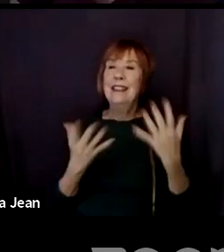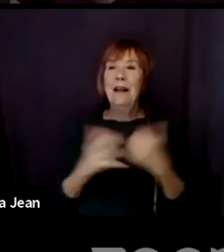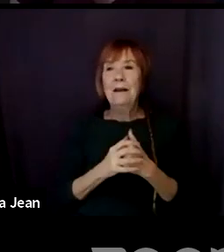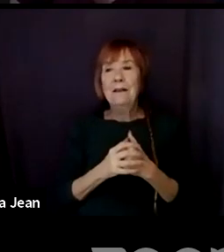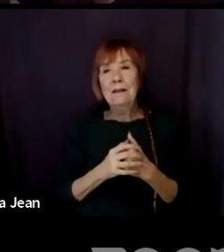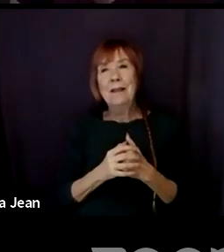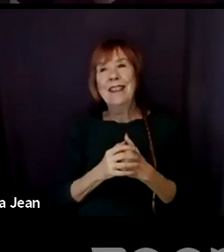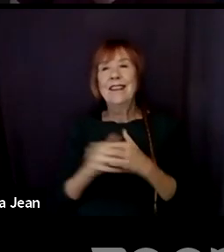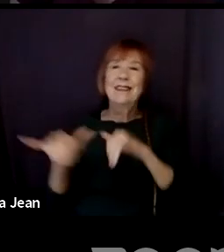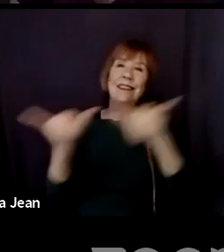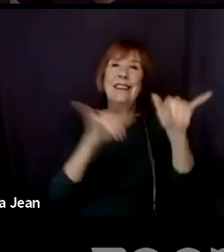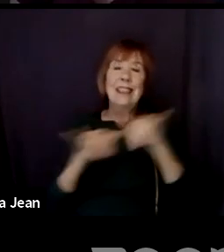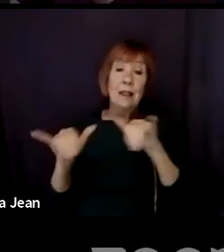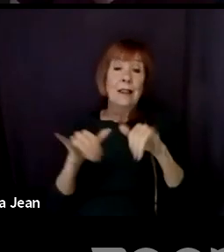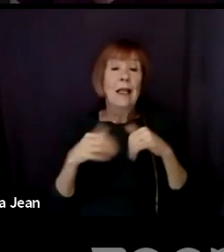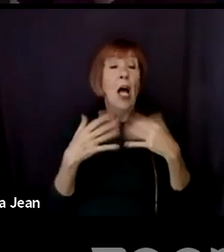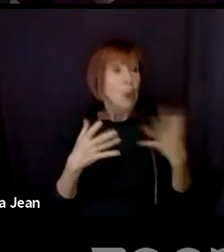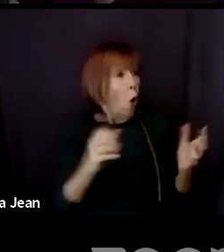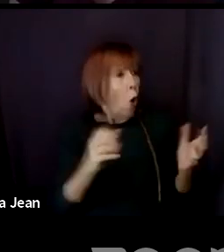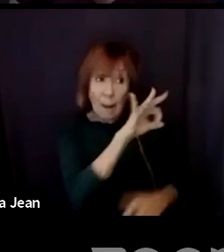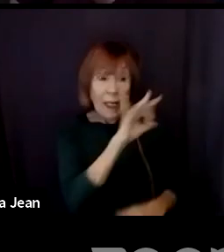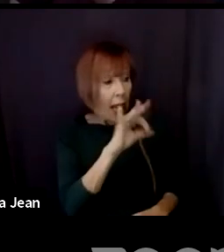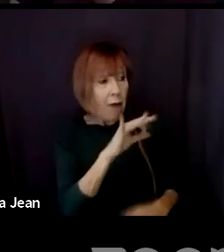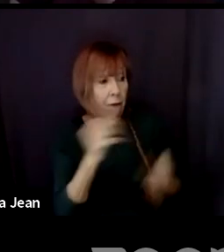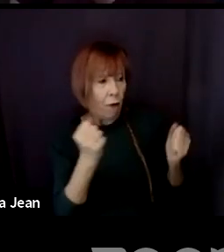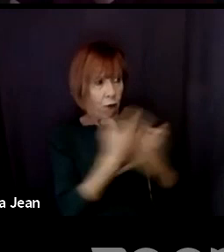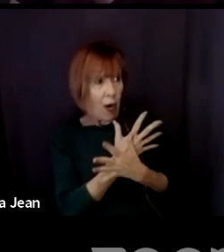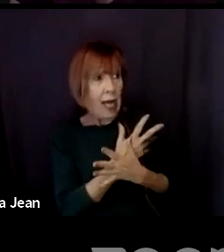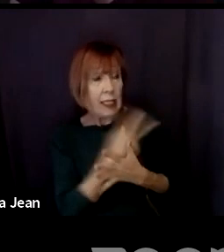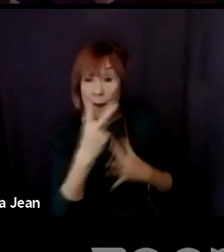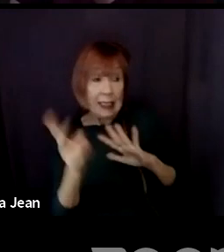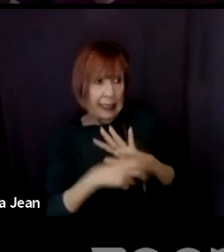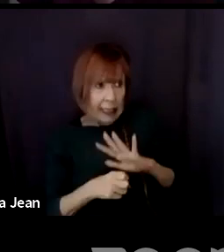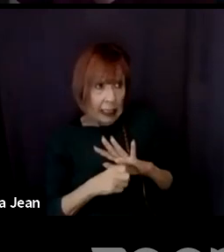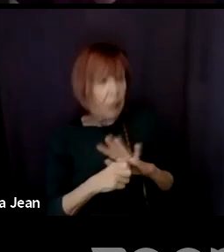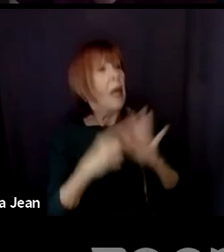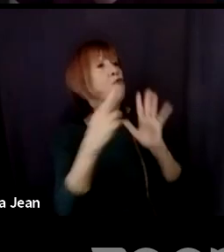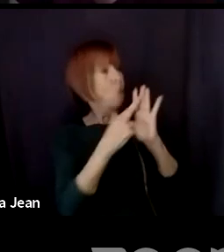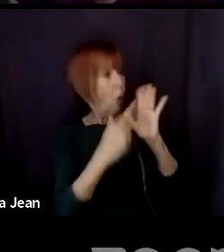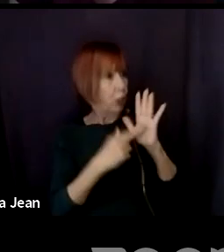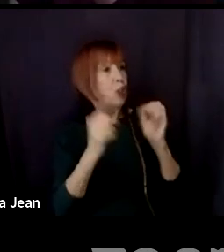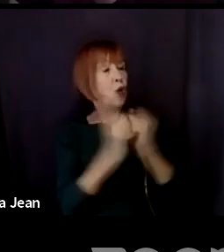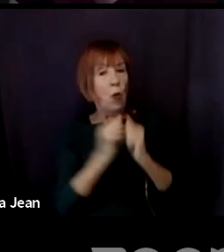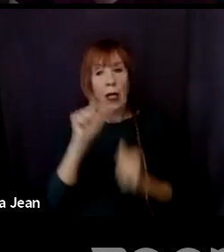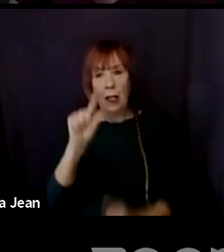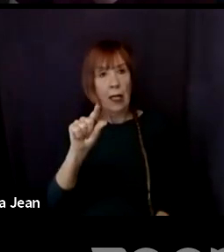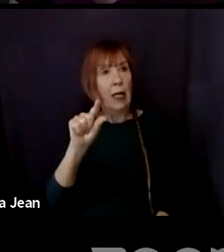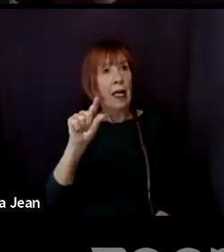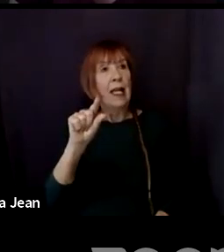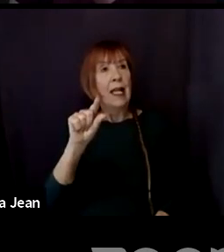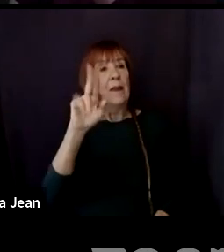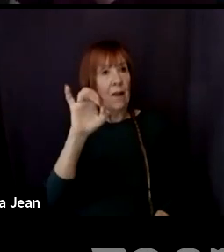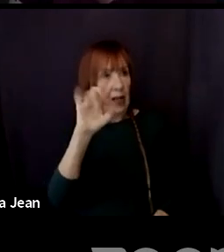register your script with the Guild and then go about your merry way. Which is something that you could do